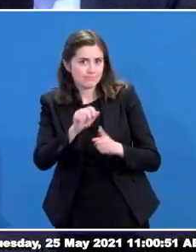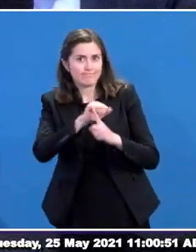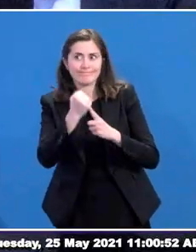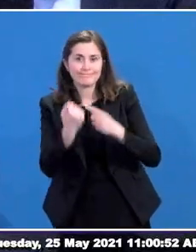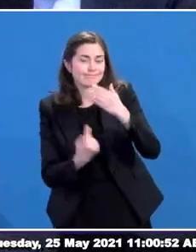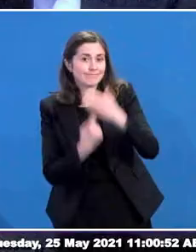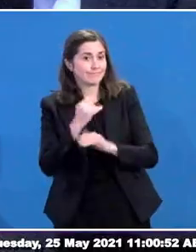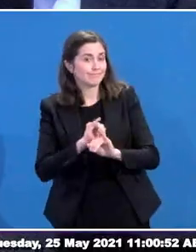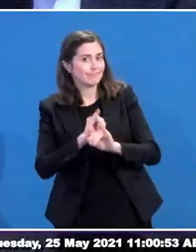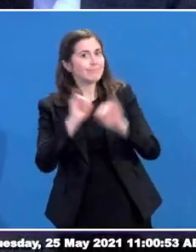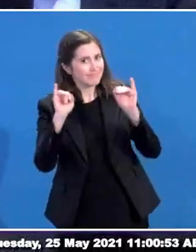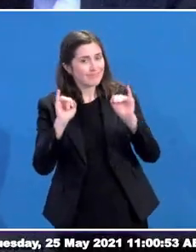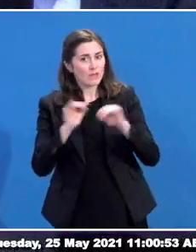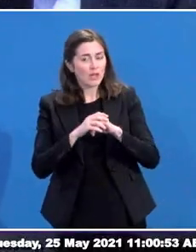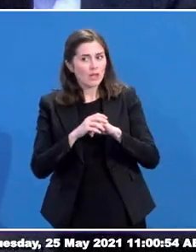to your experience with SP1?